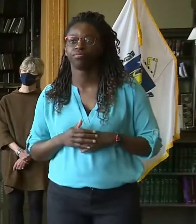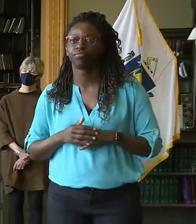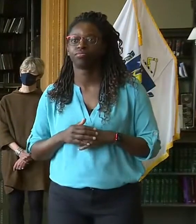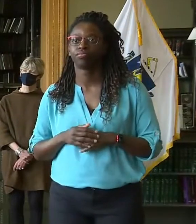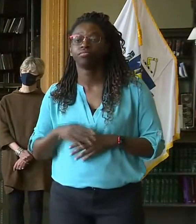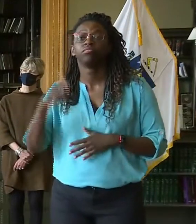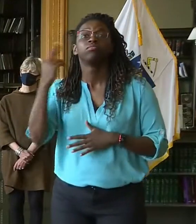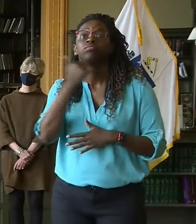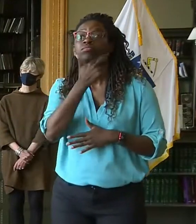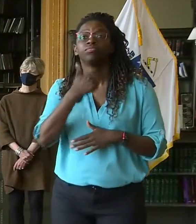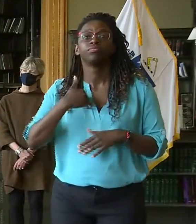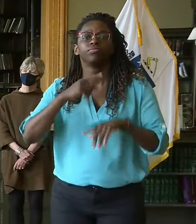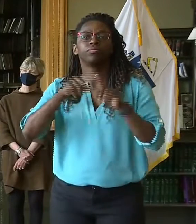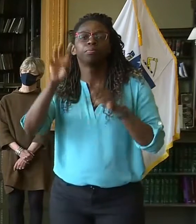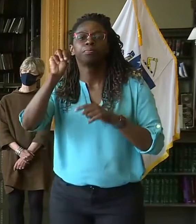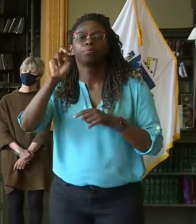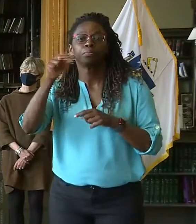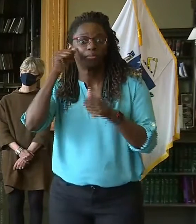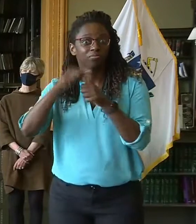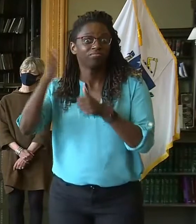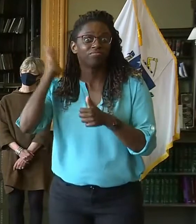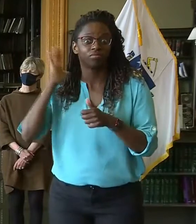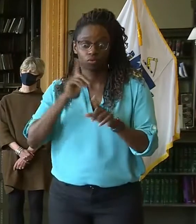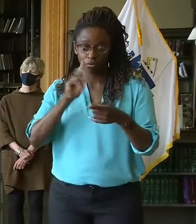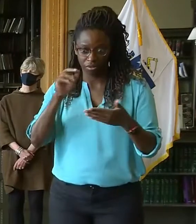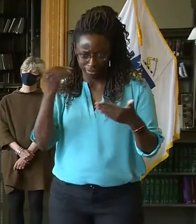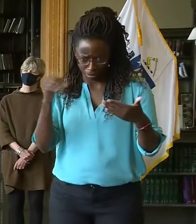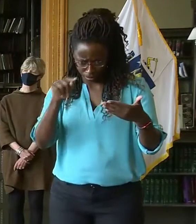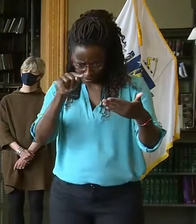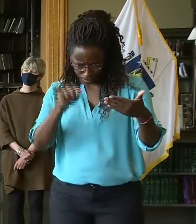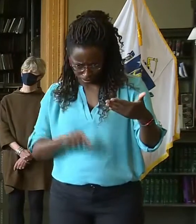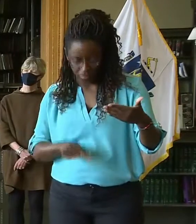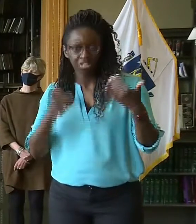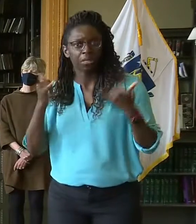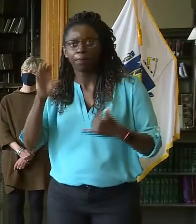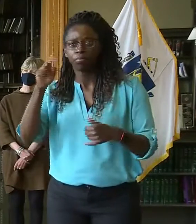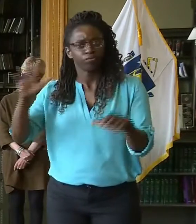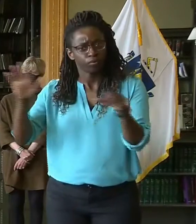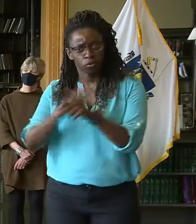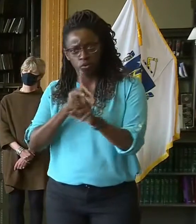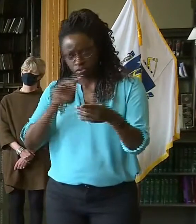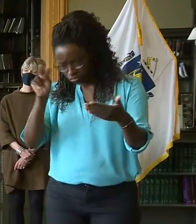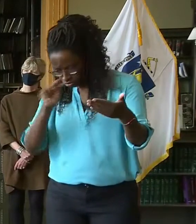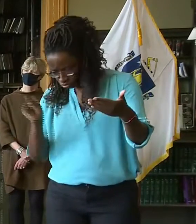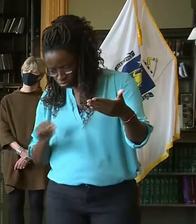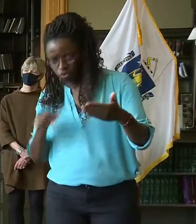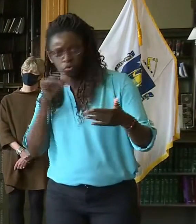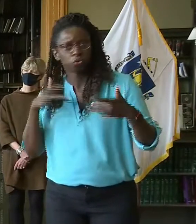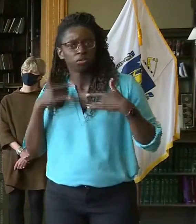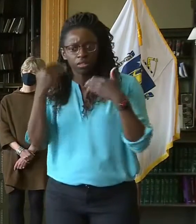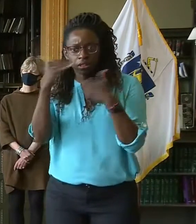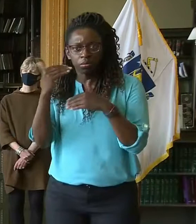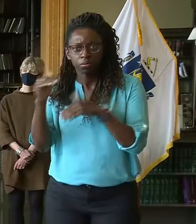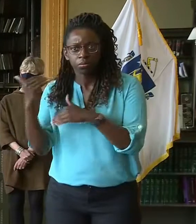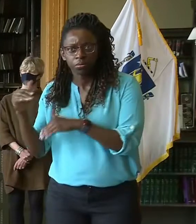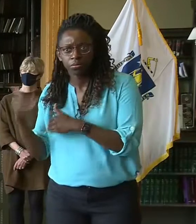THEY MAY ENCOUNTER SAFETY MEASURES LIKE ALTERED OR, REDUCE MENUS, CHANGED